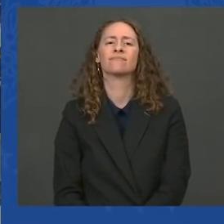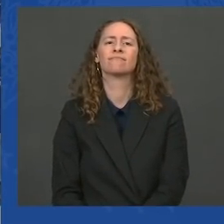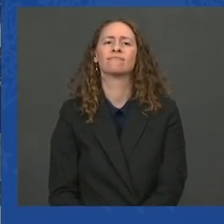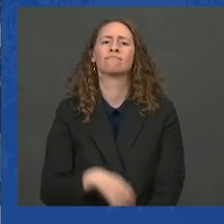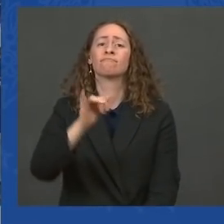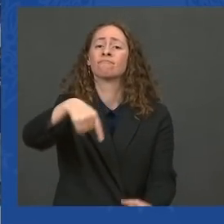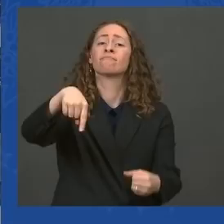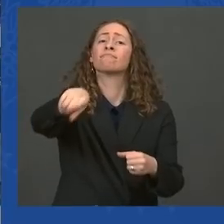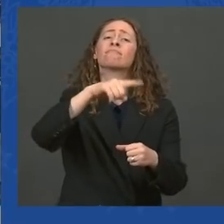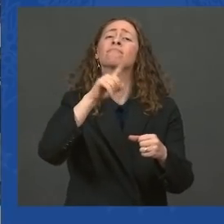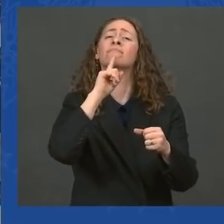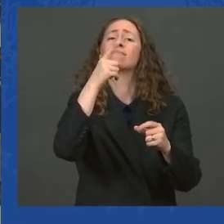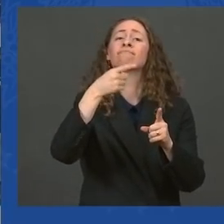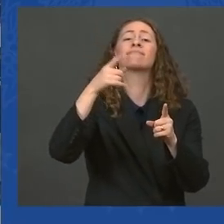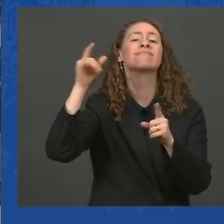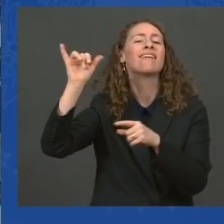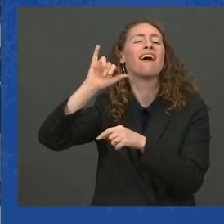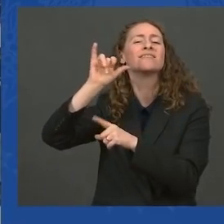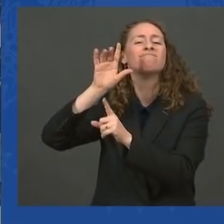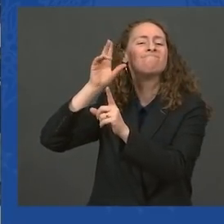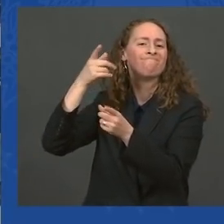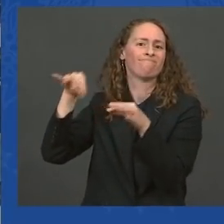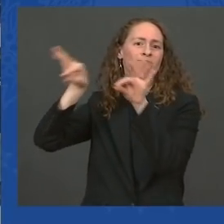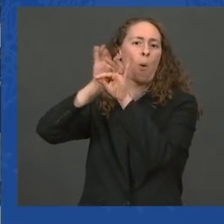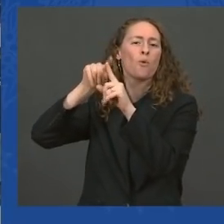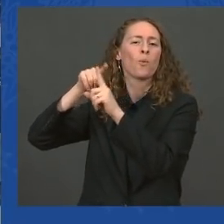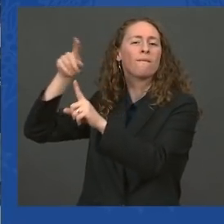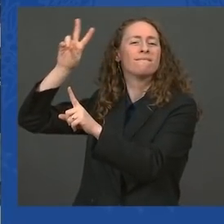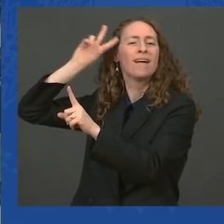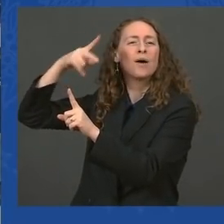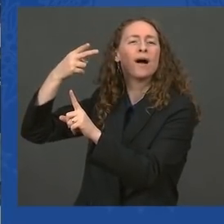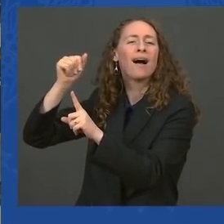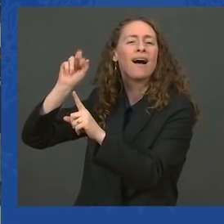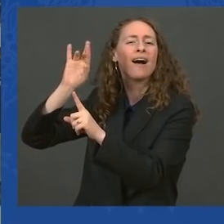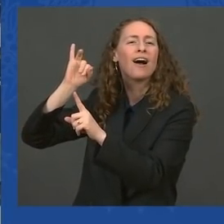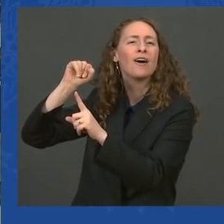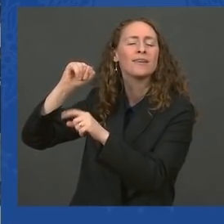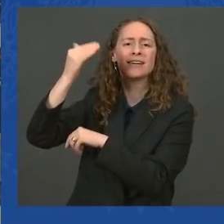about what we have to do -- and she's right. In the House, it was championed by a former nurse,